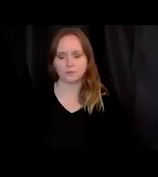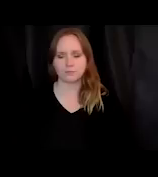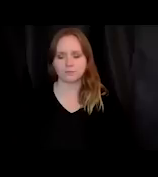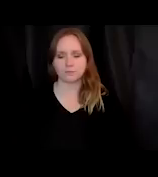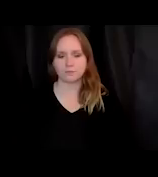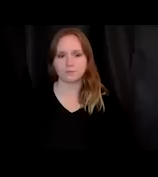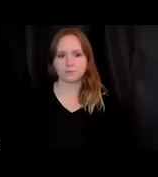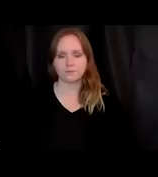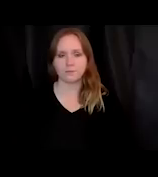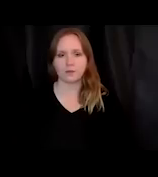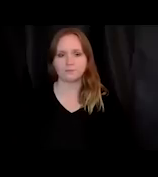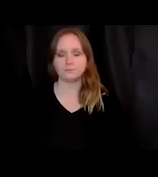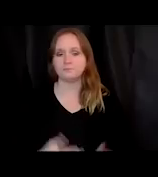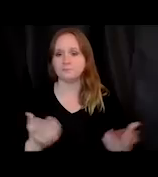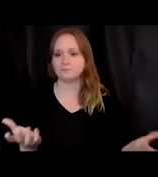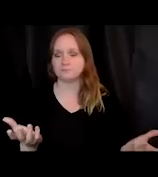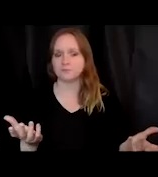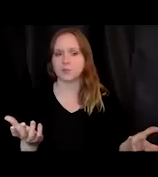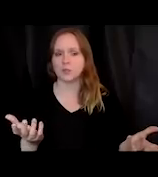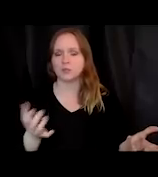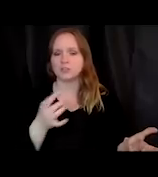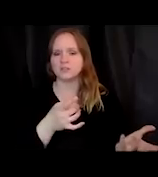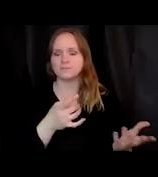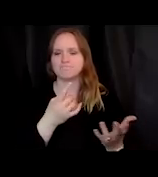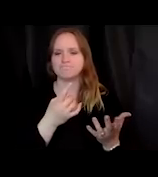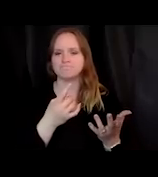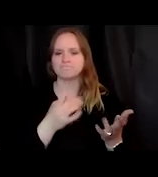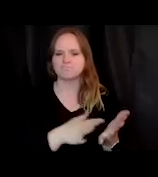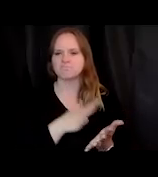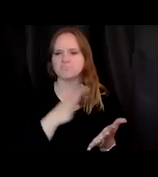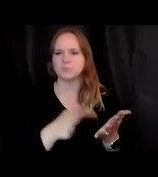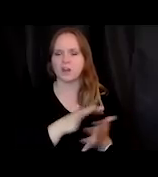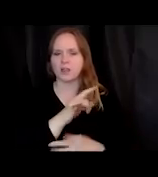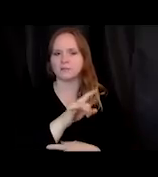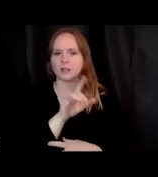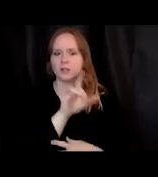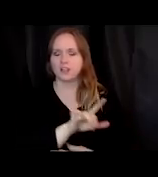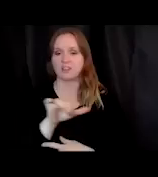So this is from sometimes a landlord perspective. Also like to say if you're working with a landlord how